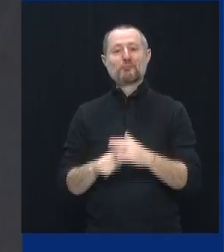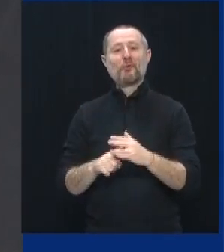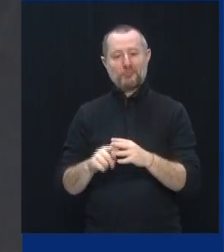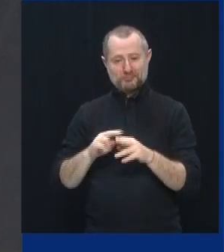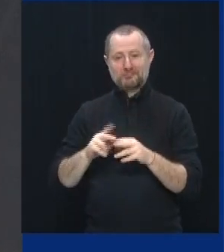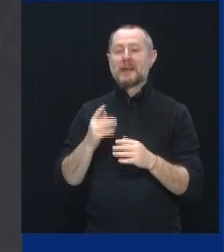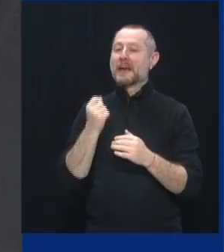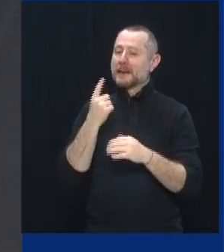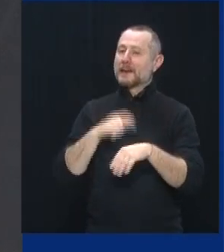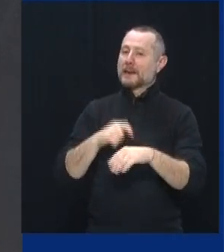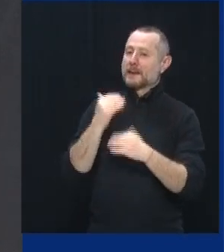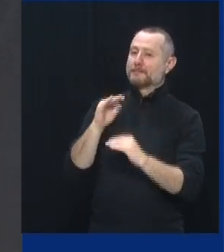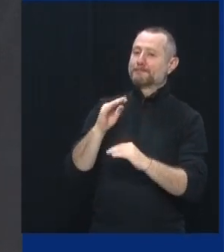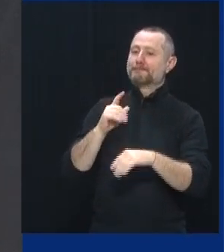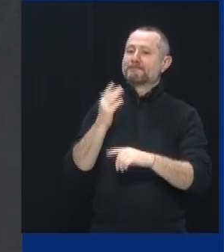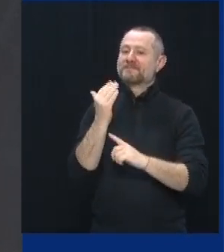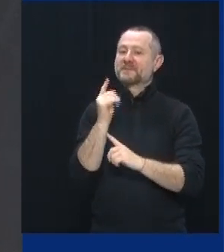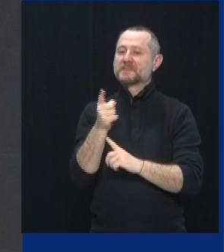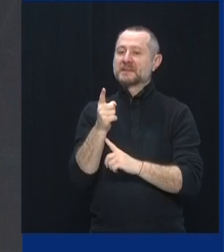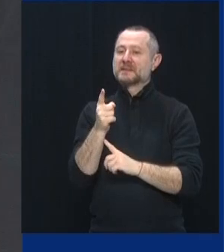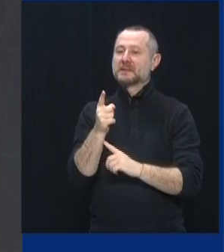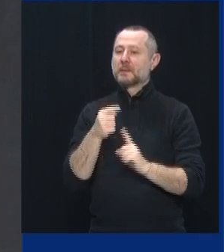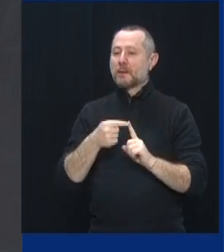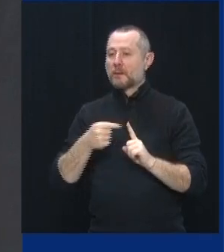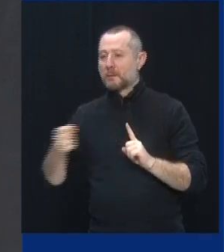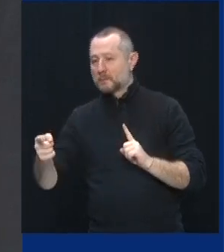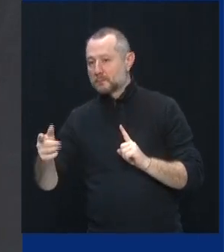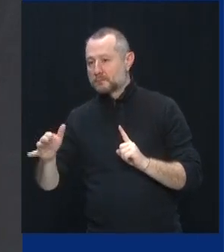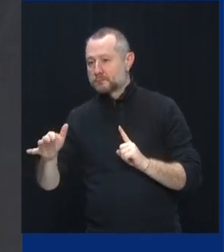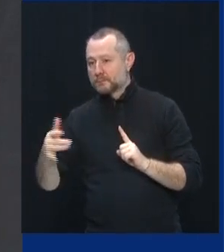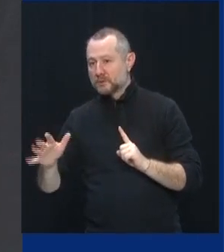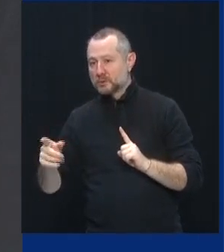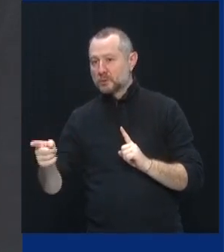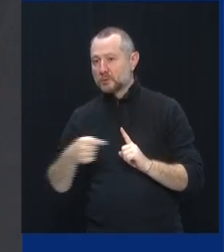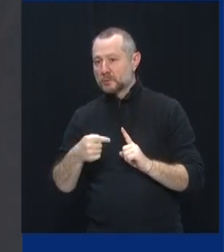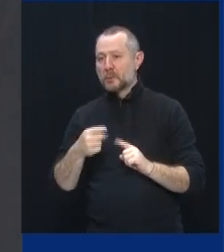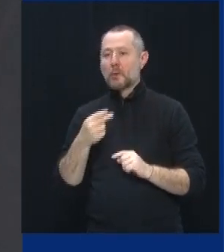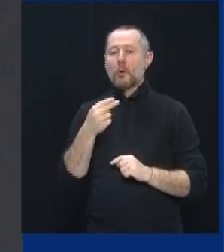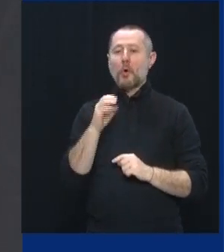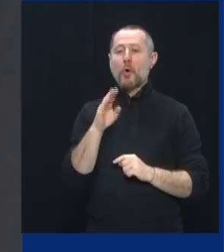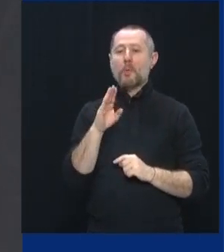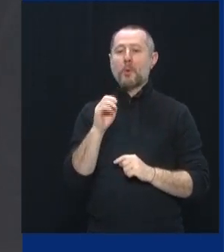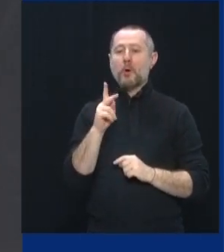LATER TODAY. AT PATH, PATH HAS RESUMED A RIMTED 15-MINUTE SERVICE FROM